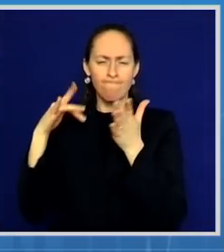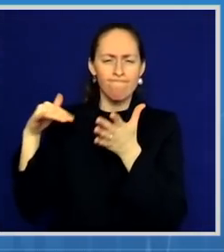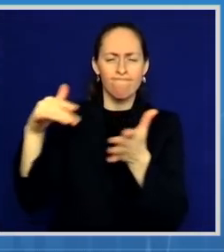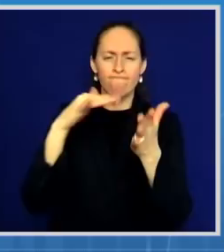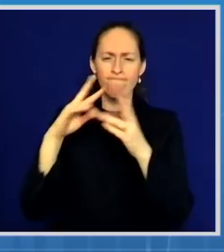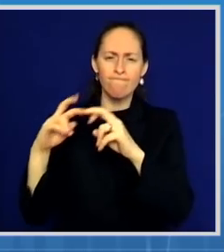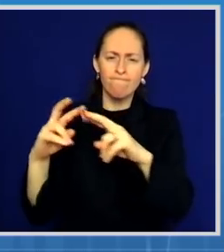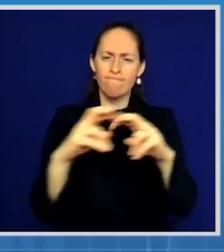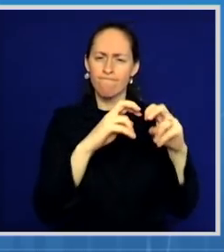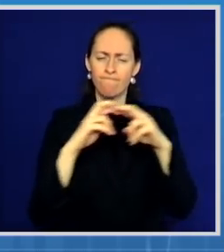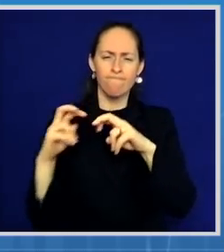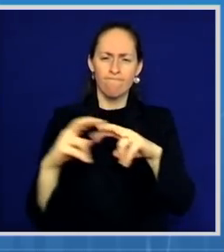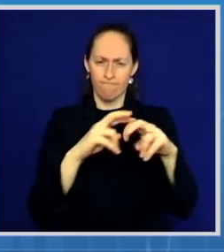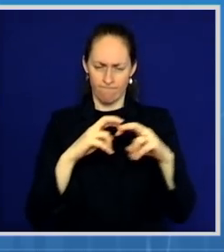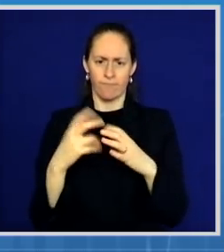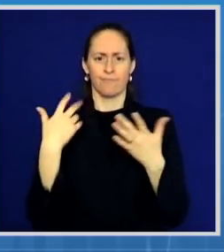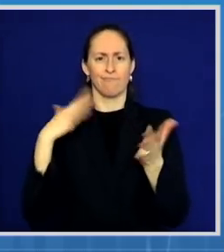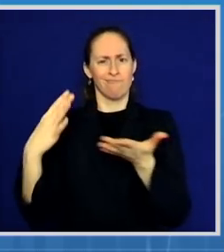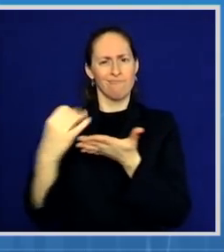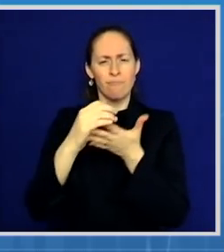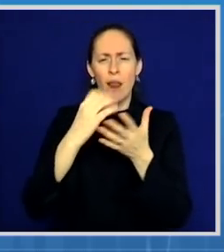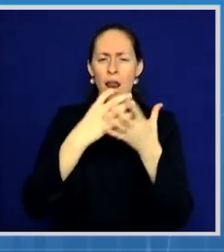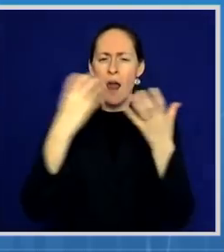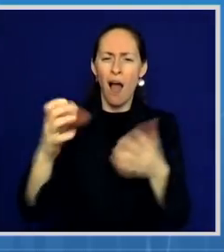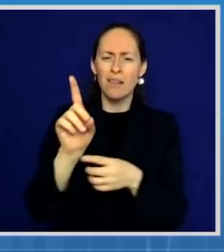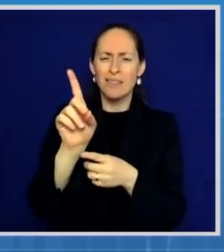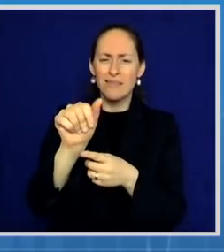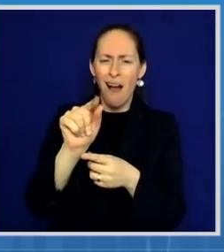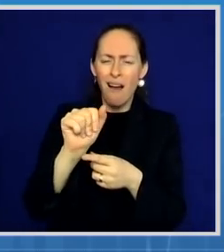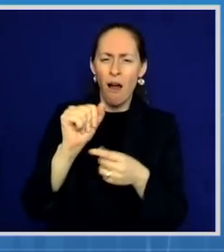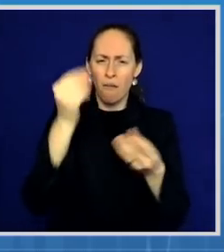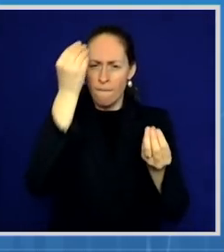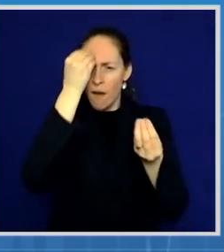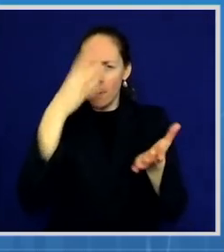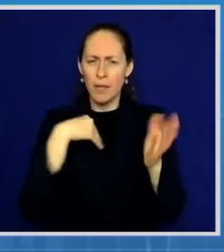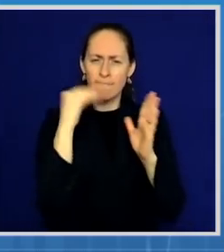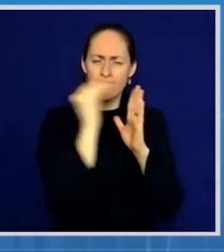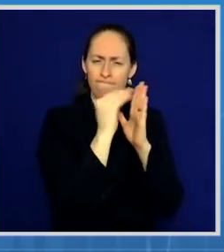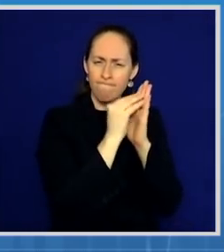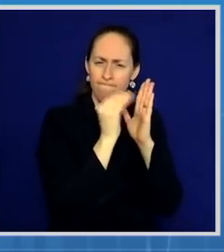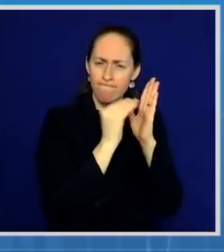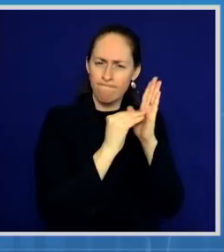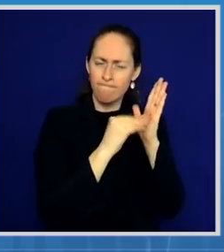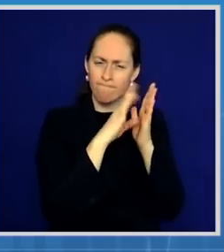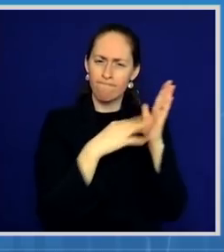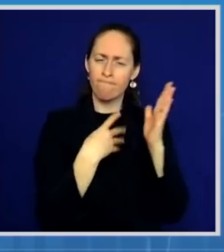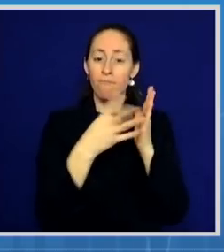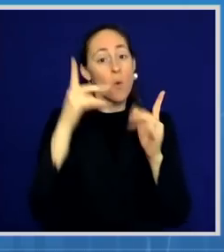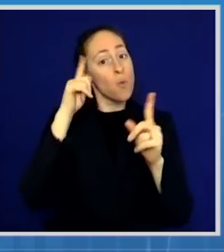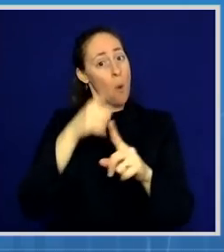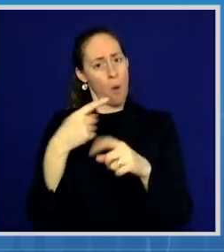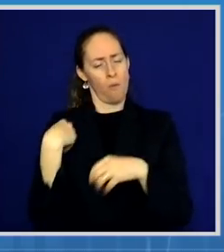to improve our visibility of circulating variants. Since January, CDC has increased the nation's